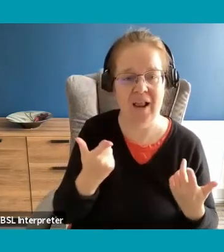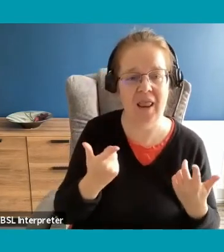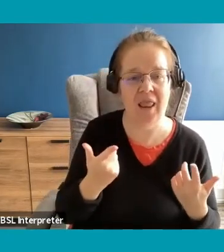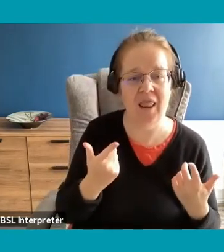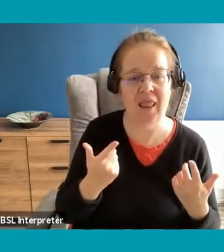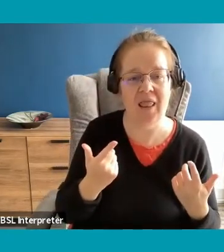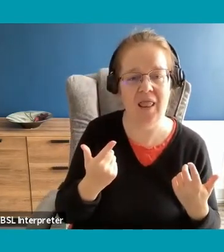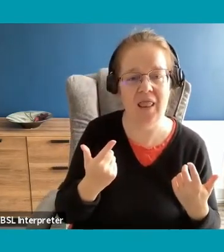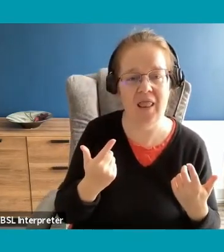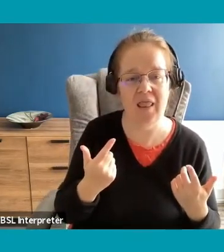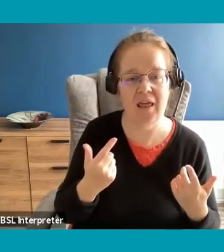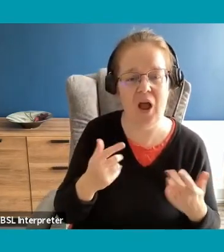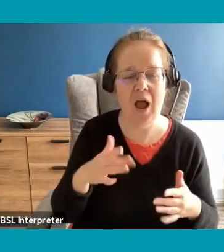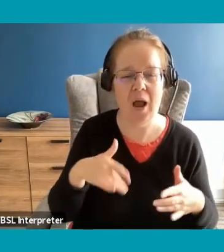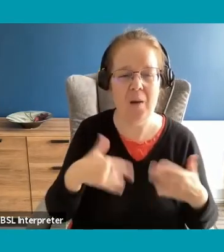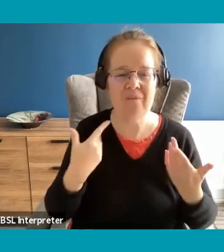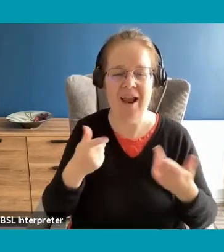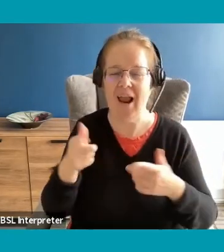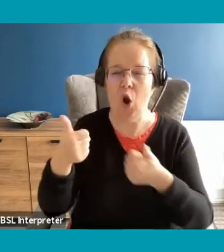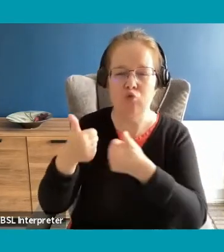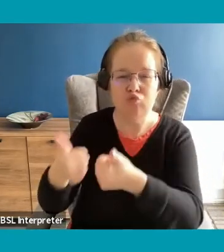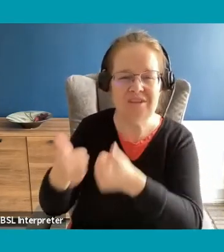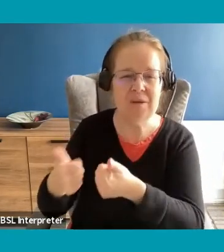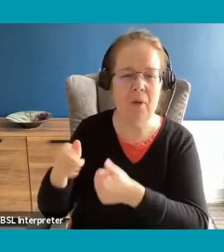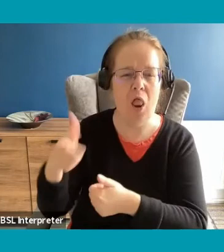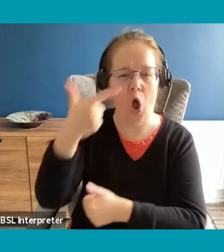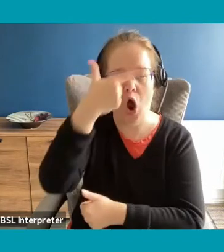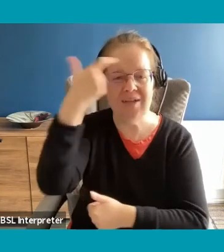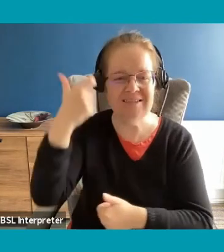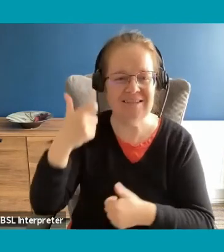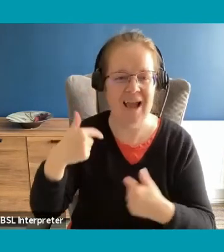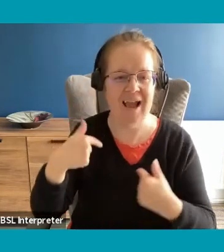they've been quite reasonable, they're being understandable. And we just let let me slowly